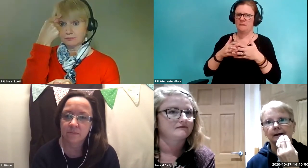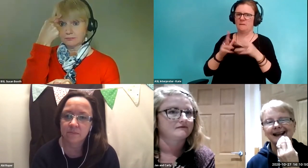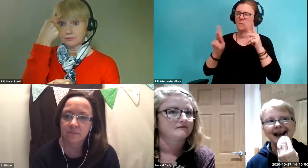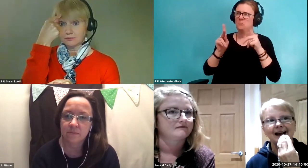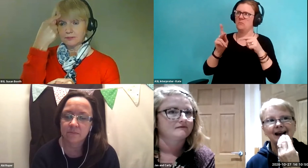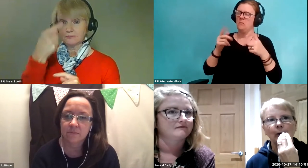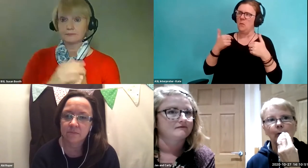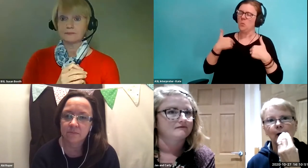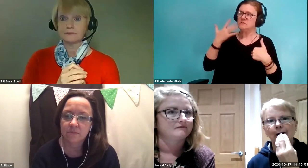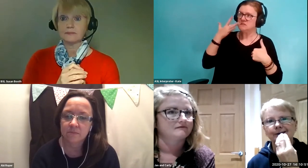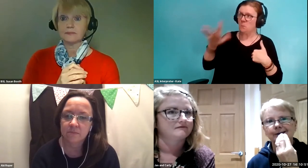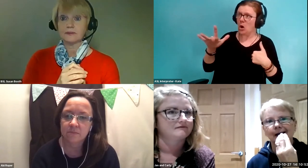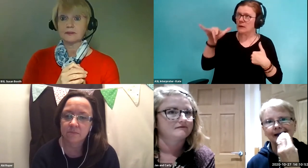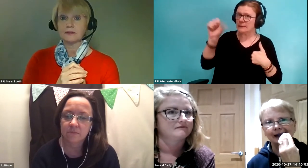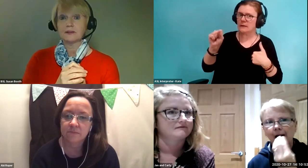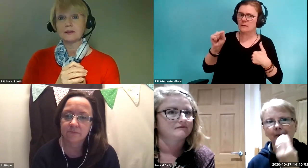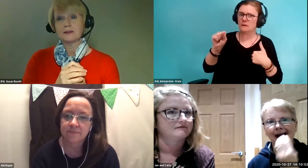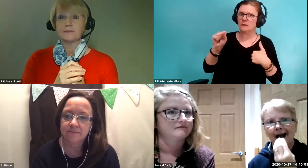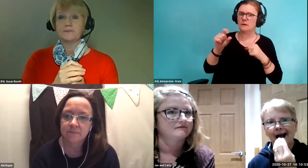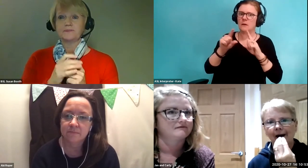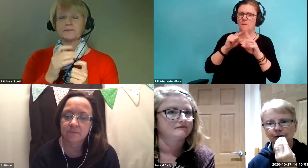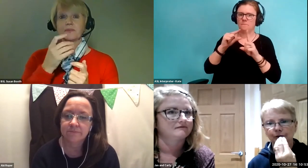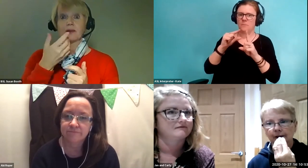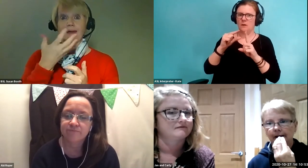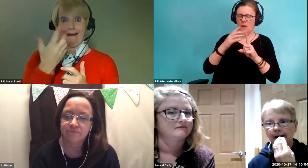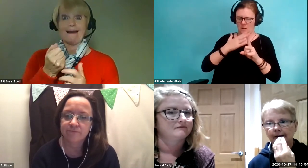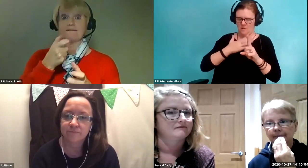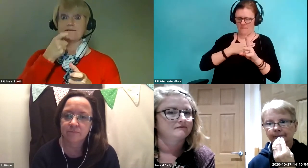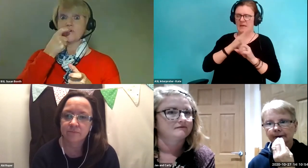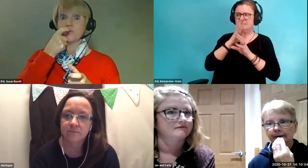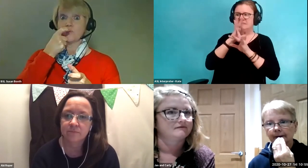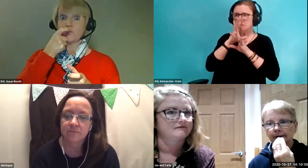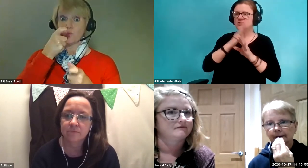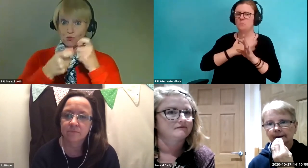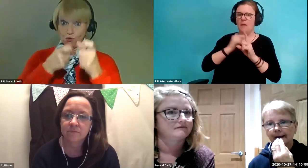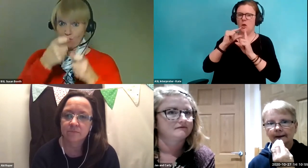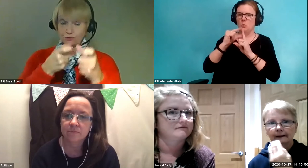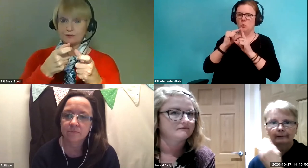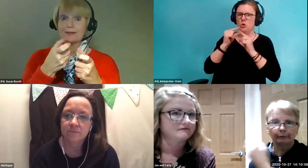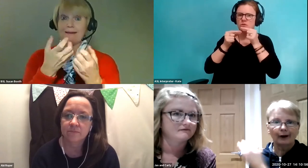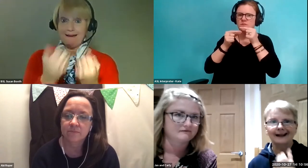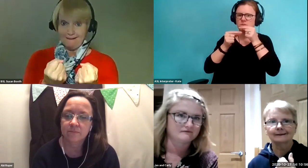yeah words are coming out um yeah